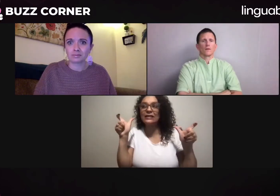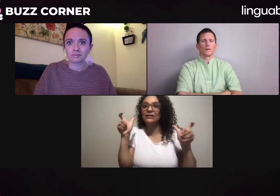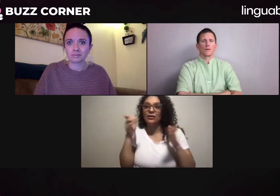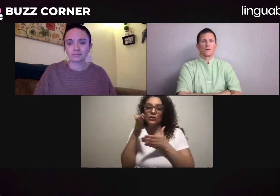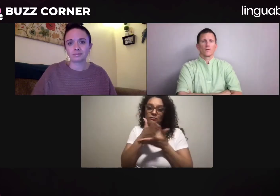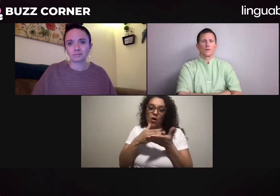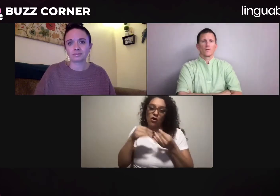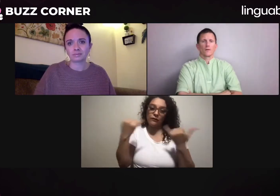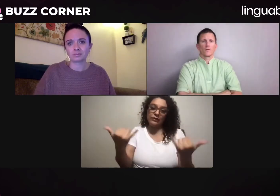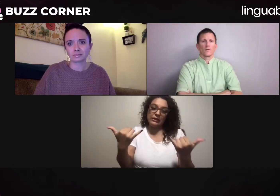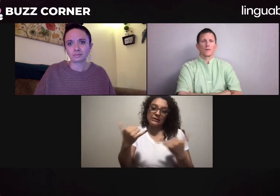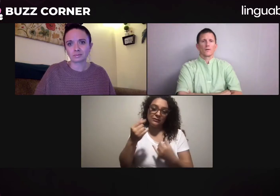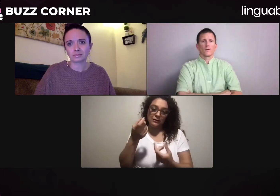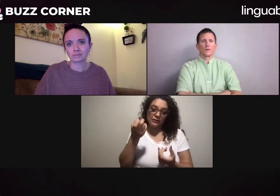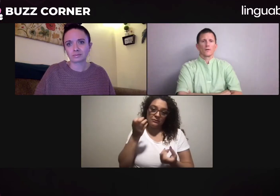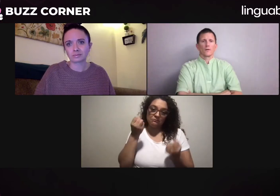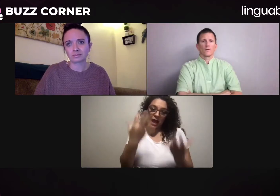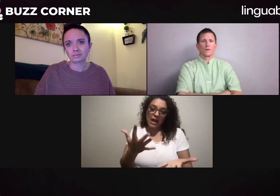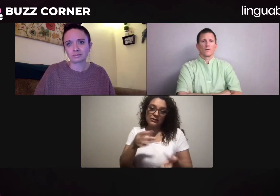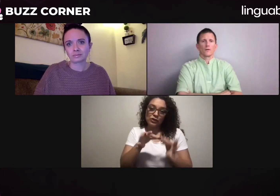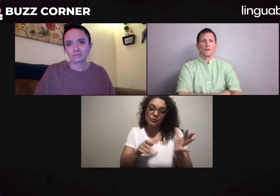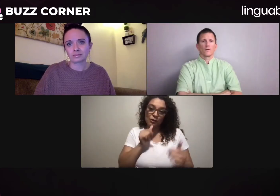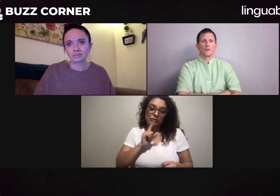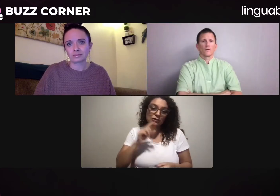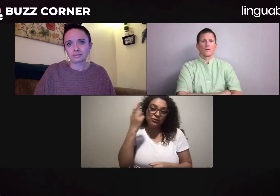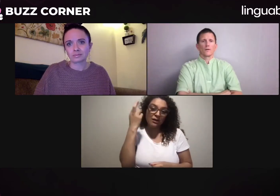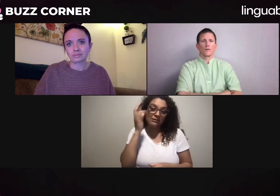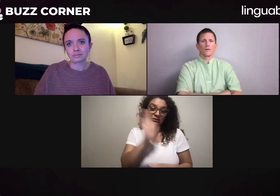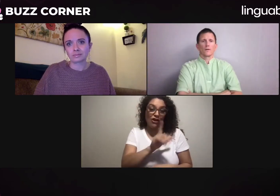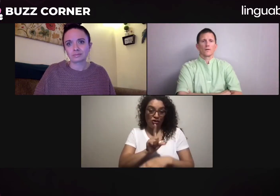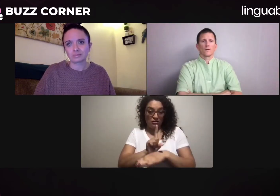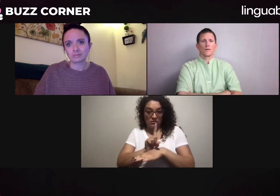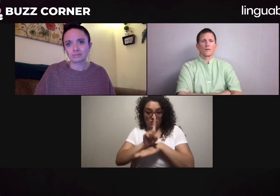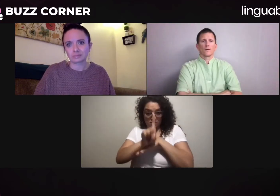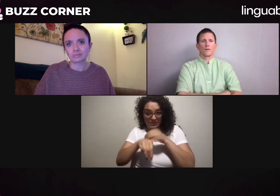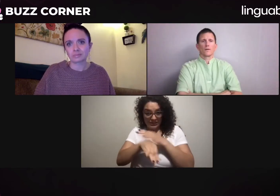And looking at the power dynamics, it's such a big factor in this conversation.